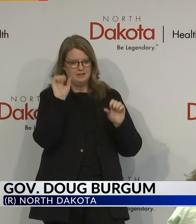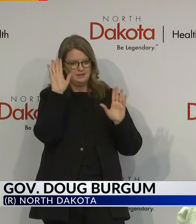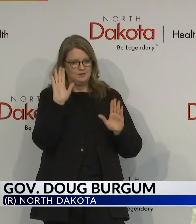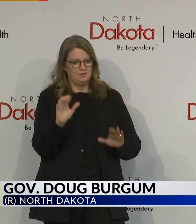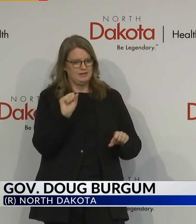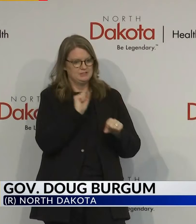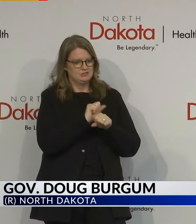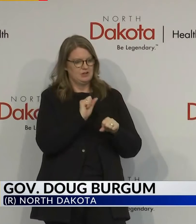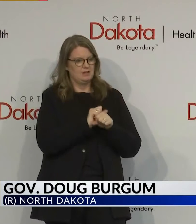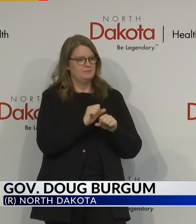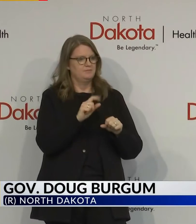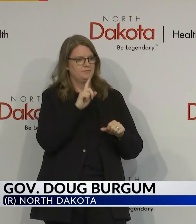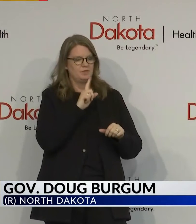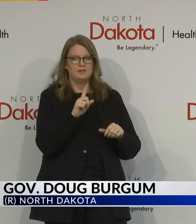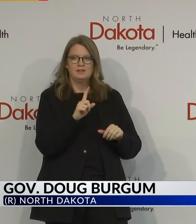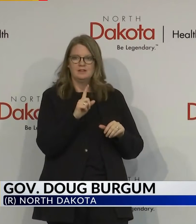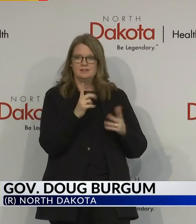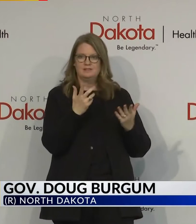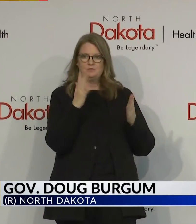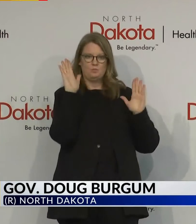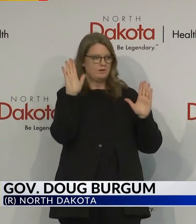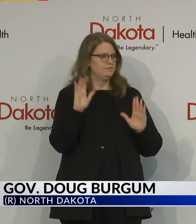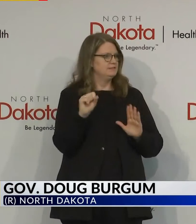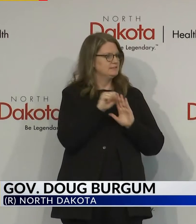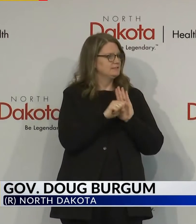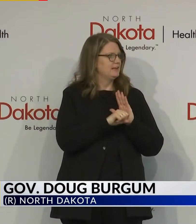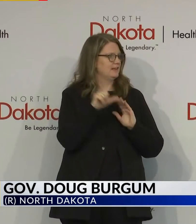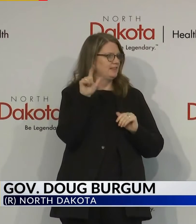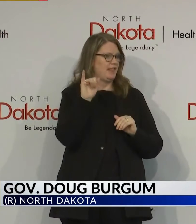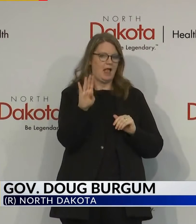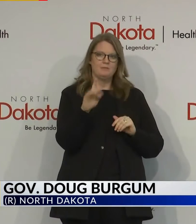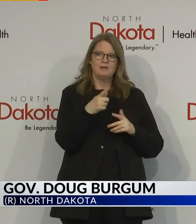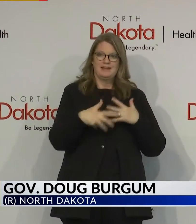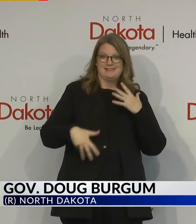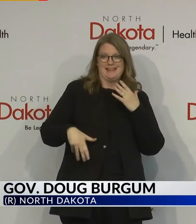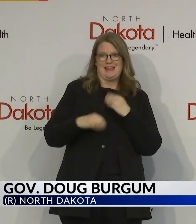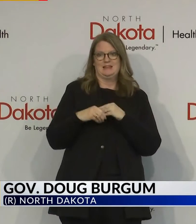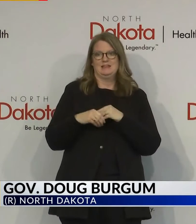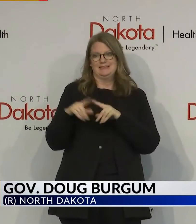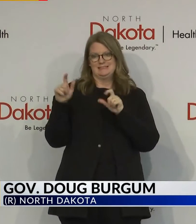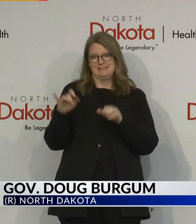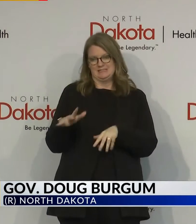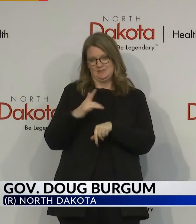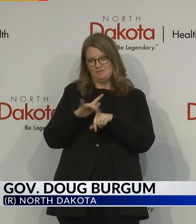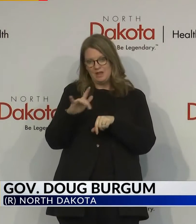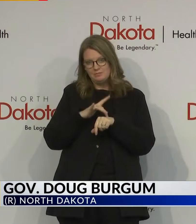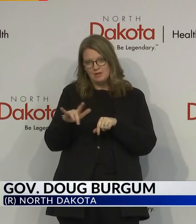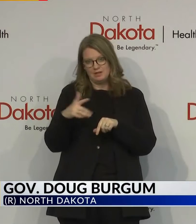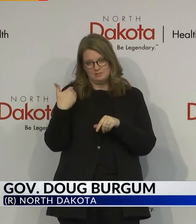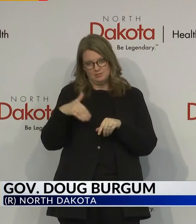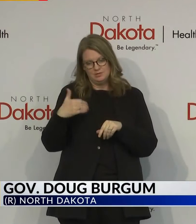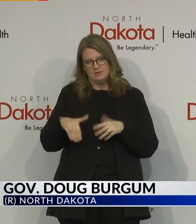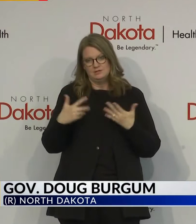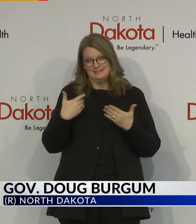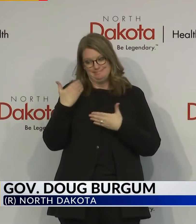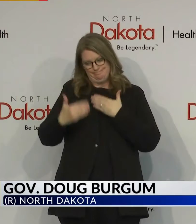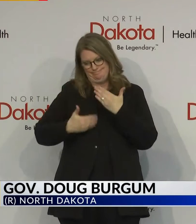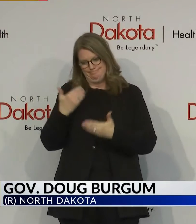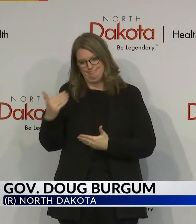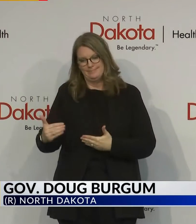WERE ON THE LOOKOUT FOR THE EXPERIENCES DOCTOR KRISTI MASON. SHE'S A CHIEF LABORATORY OFFICER FOR THE NORTH DEPARTMENT THE PROHEALTH. SHE'S DONE A GREAT JOB OF OVERSEEING THE OUTSTANDING